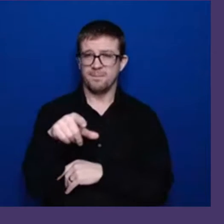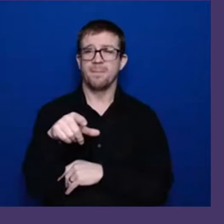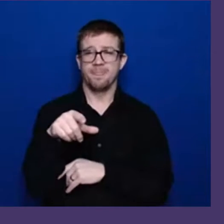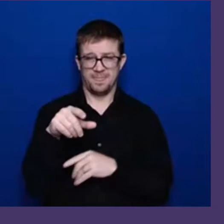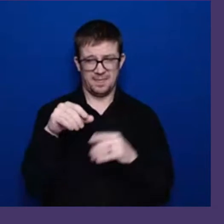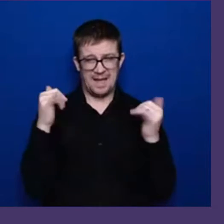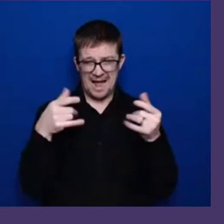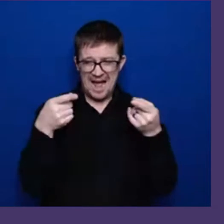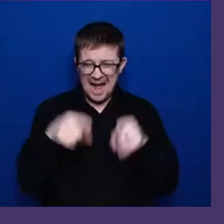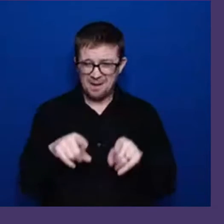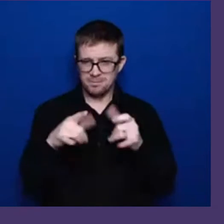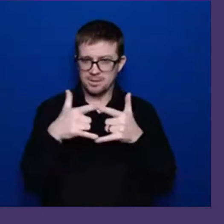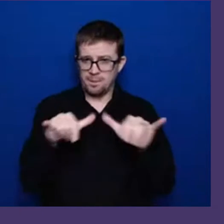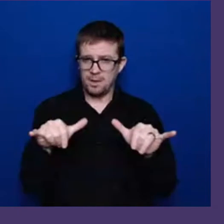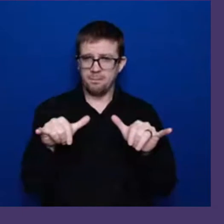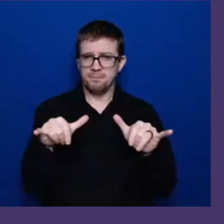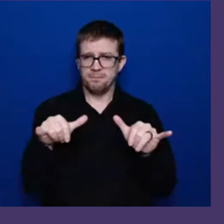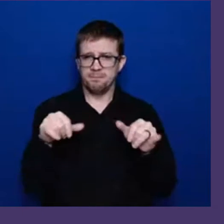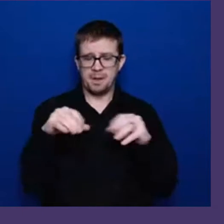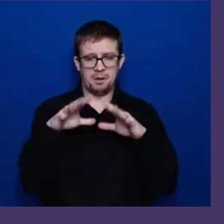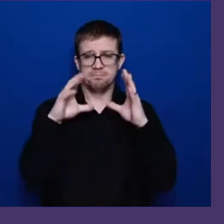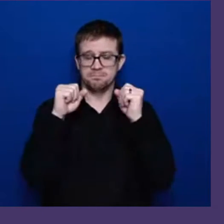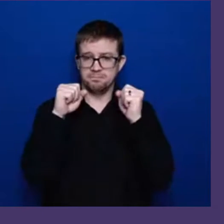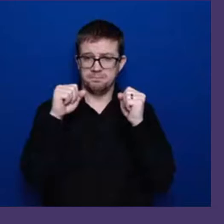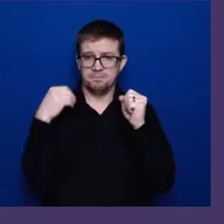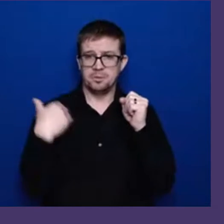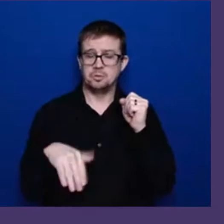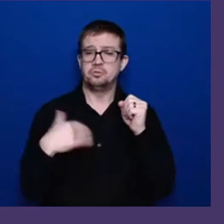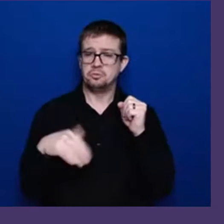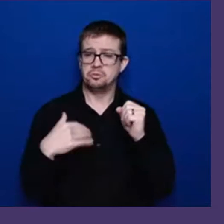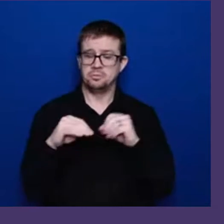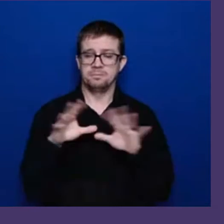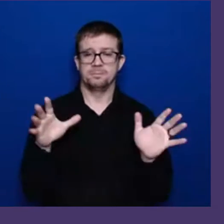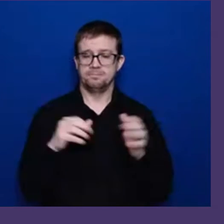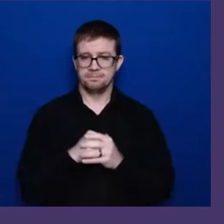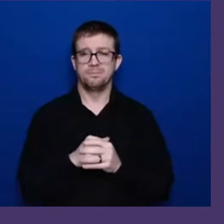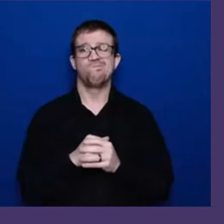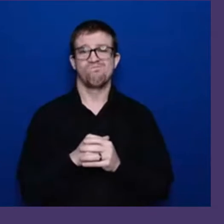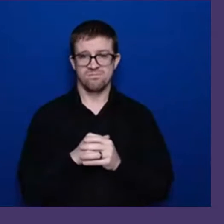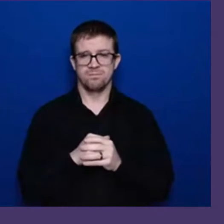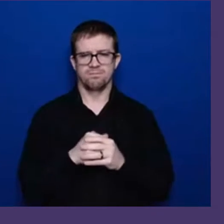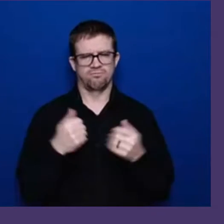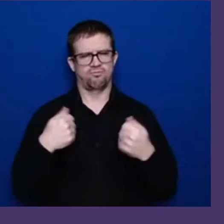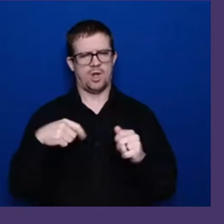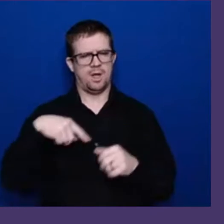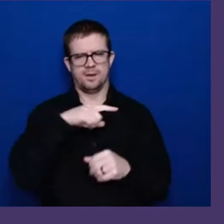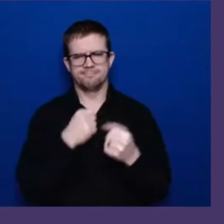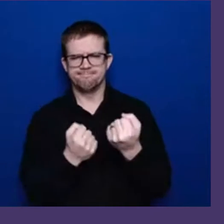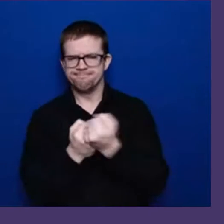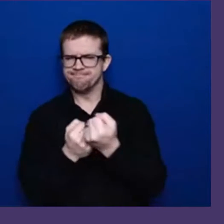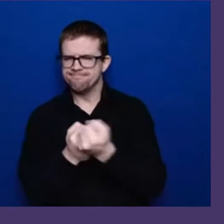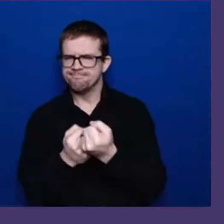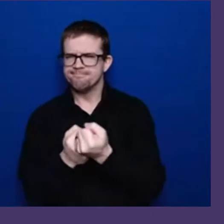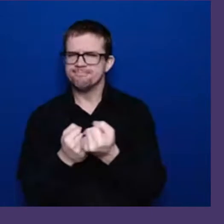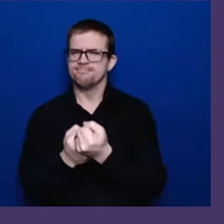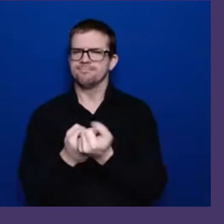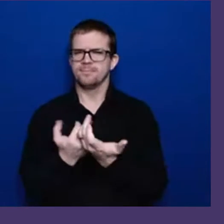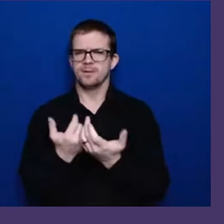As we were in the process of advocating for what policies, what programming, what initiatives